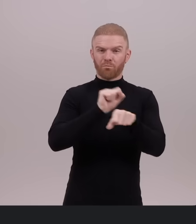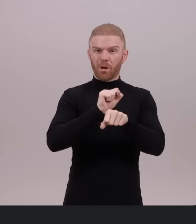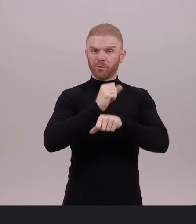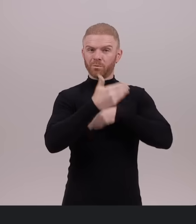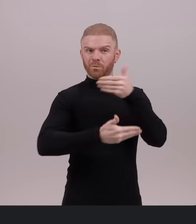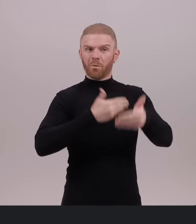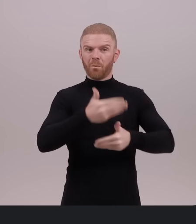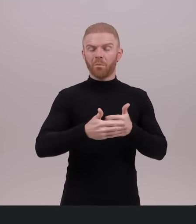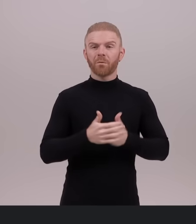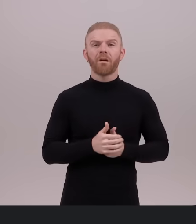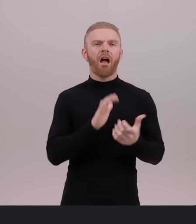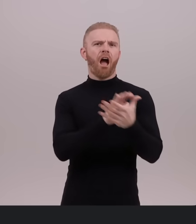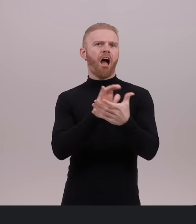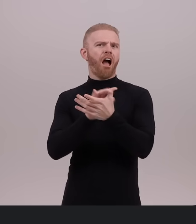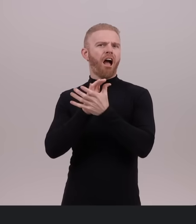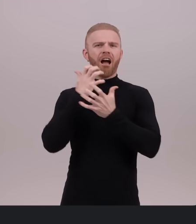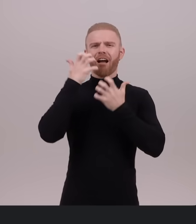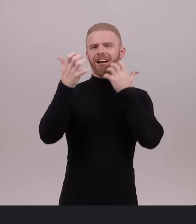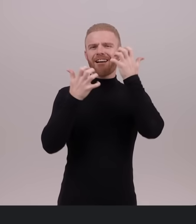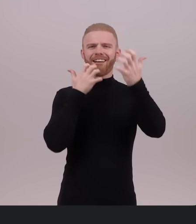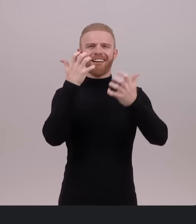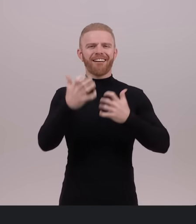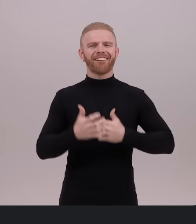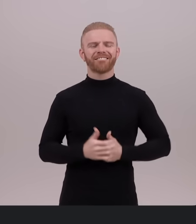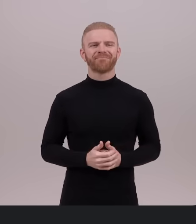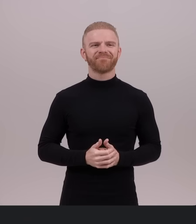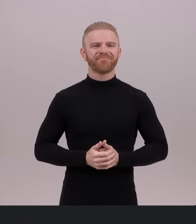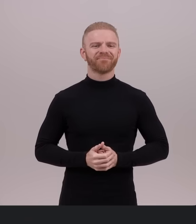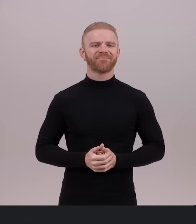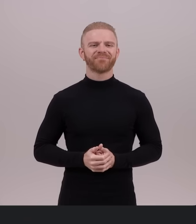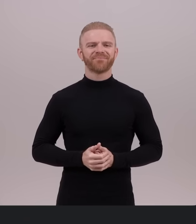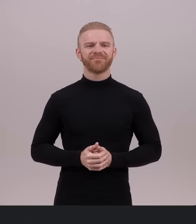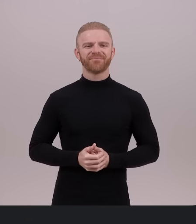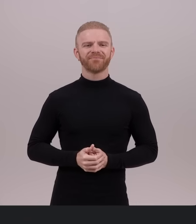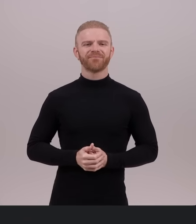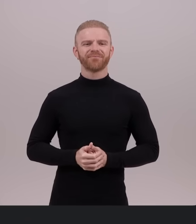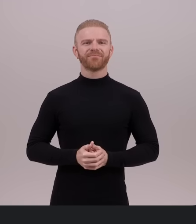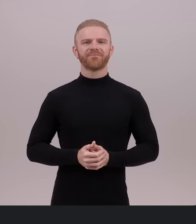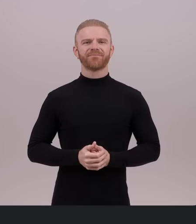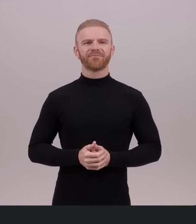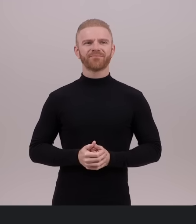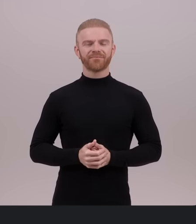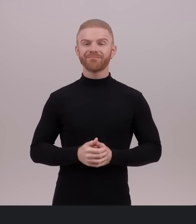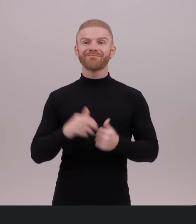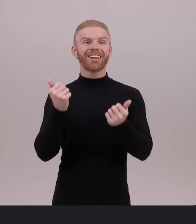All right, everything you just saw